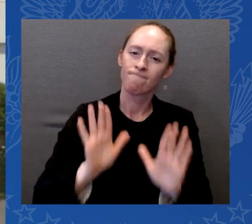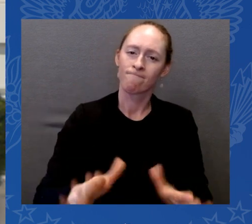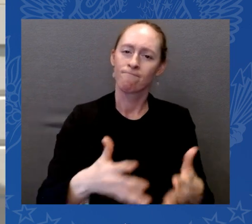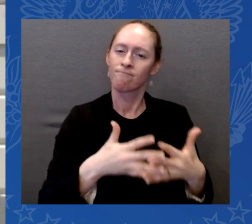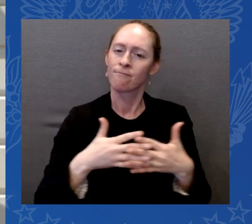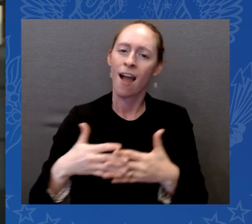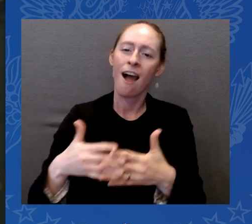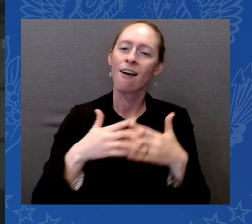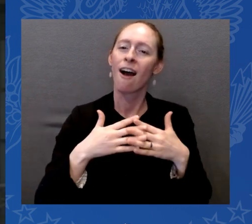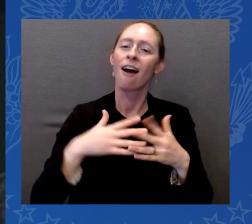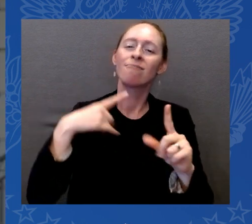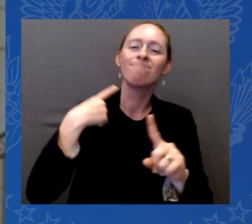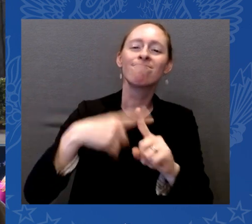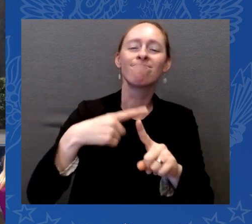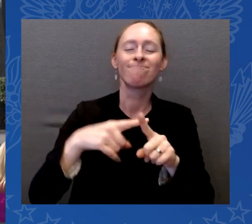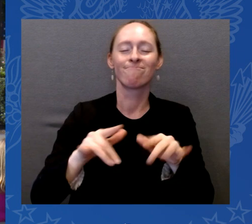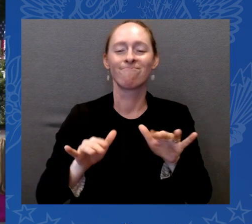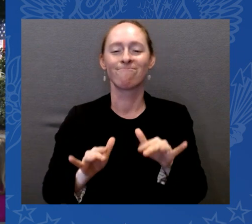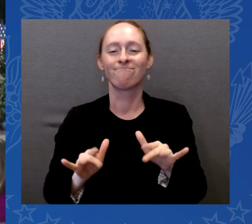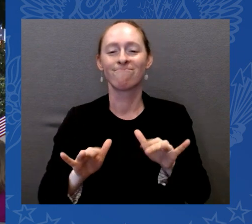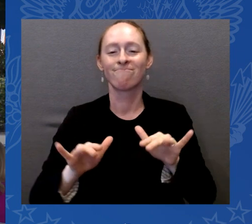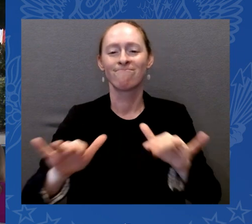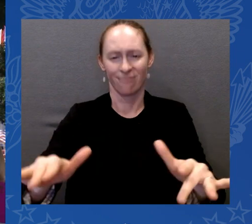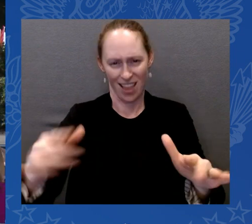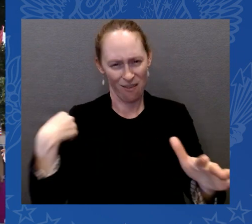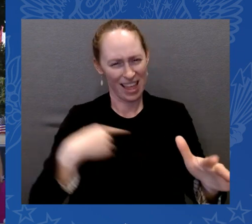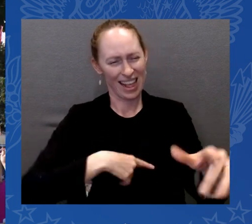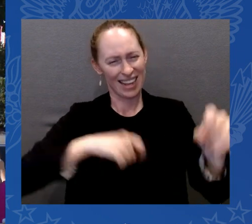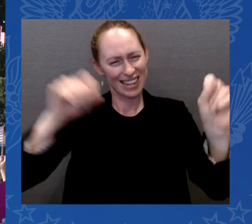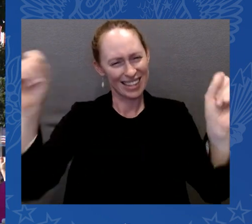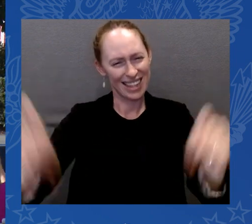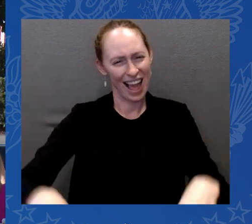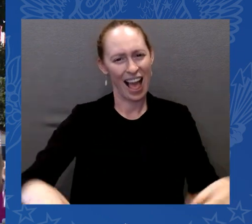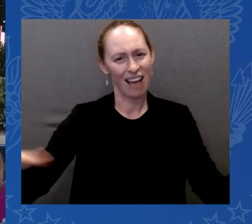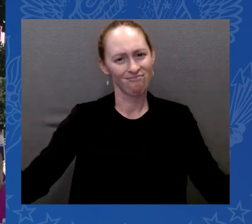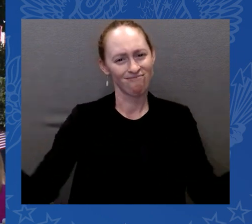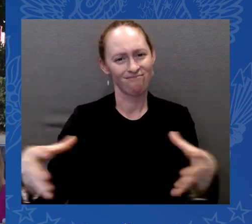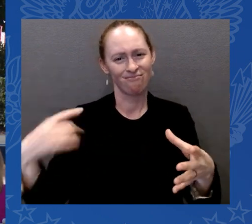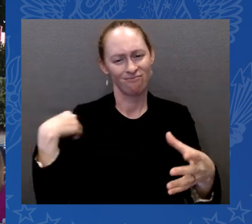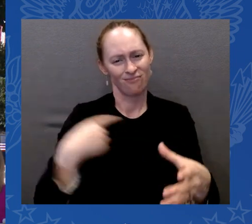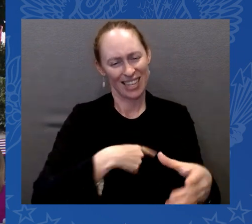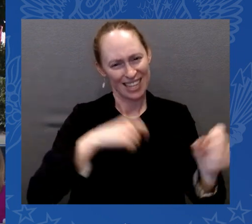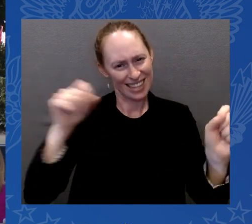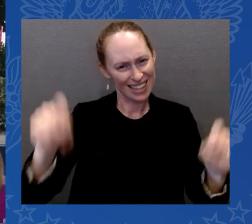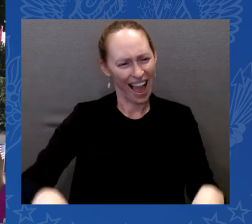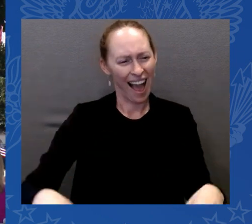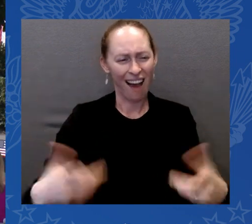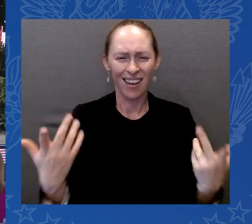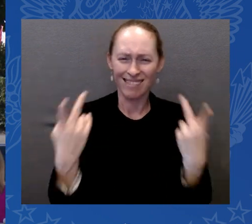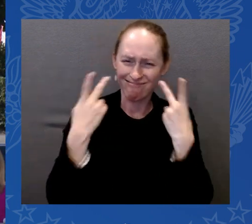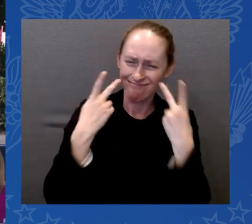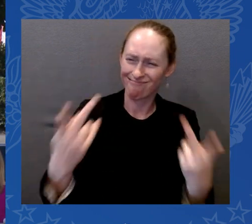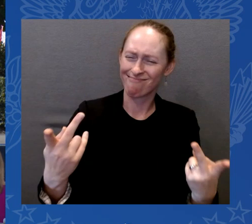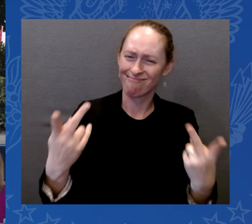It is real. It is real.